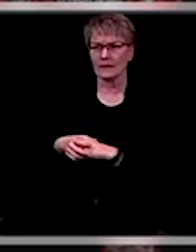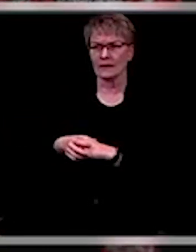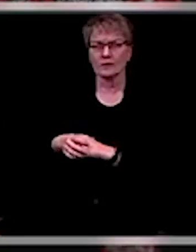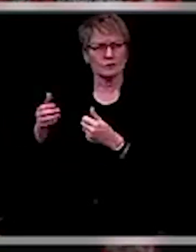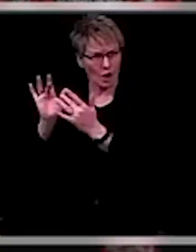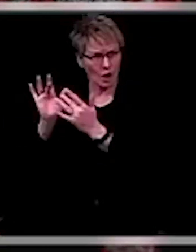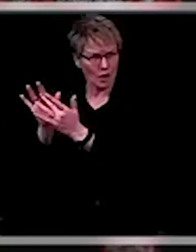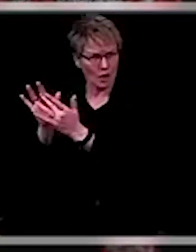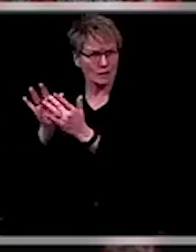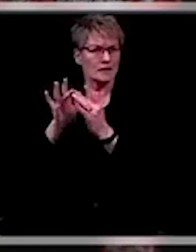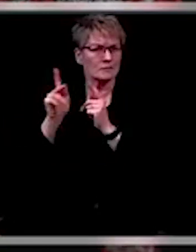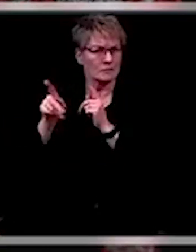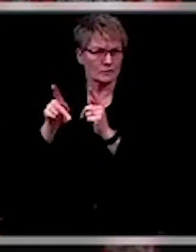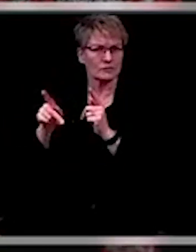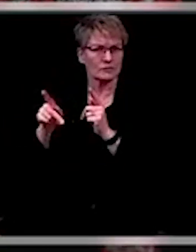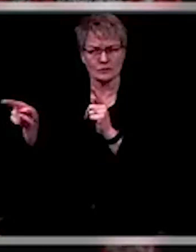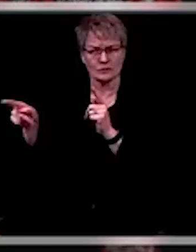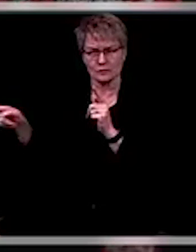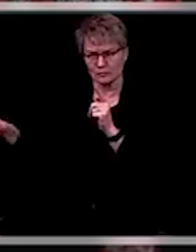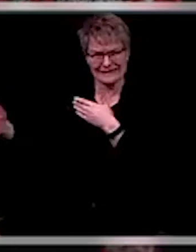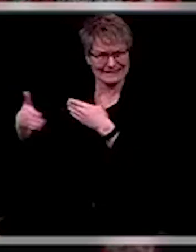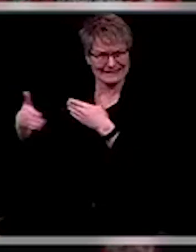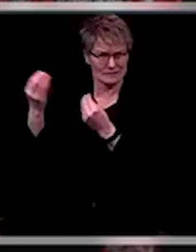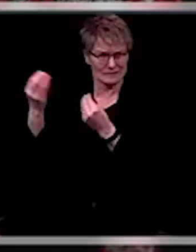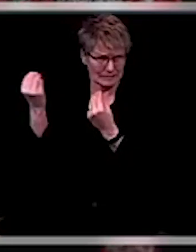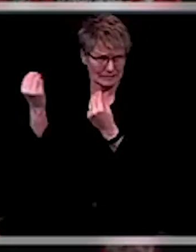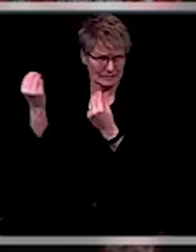ShastaReady.org, if you click on isolation and quarantine at the very top of the page,